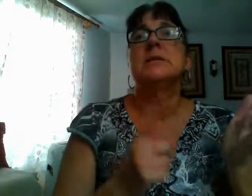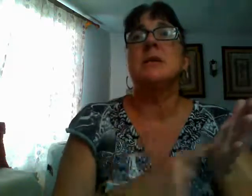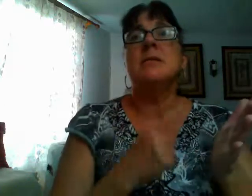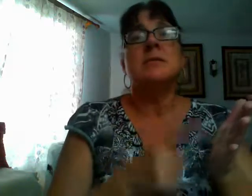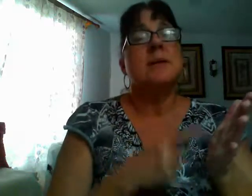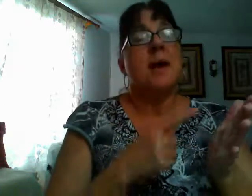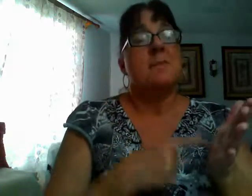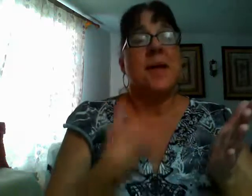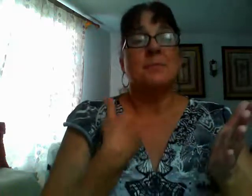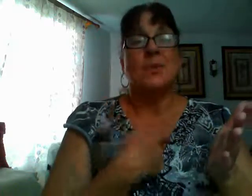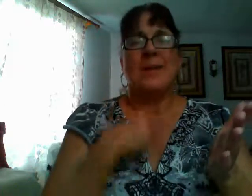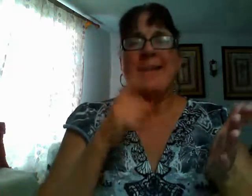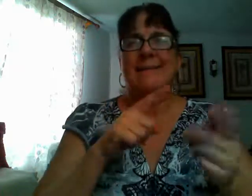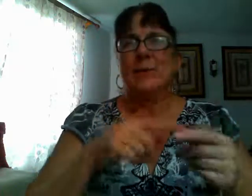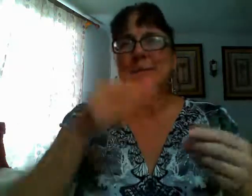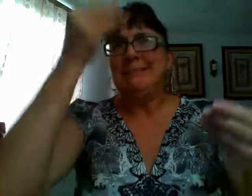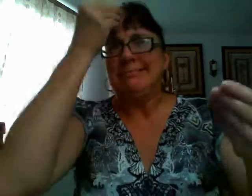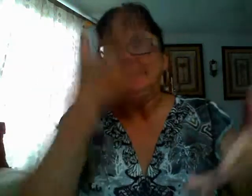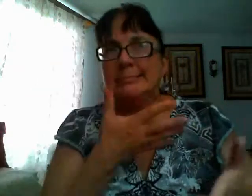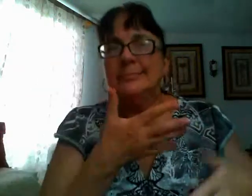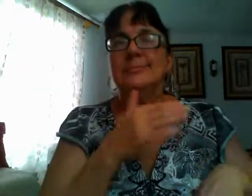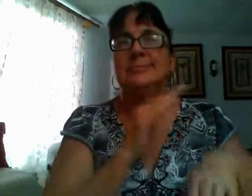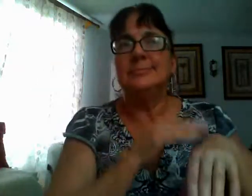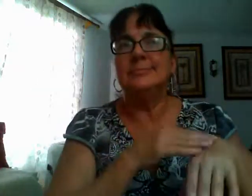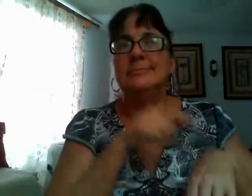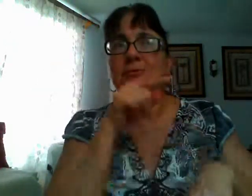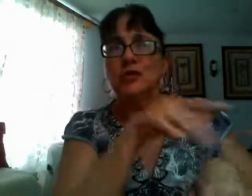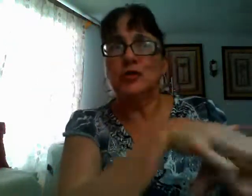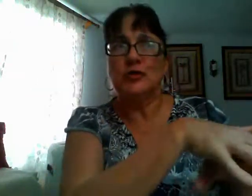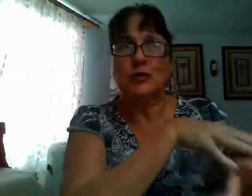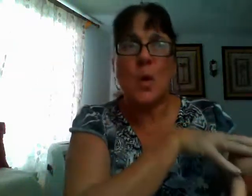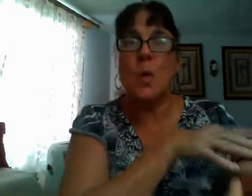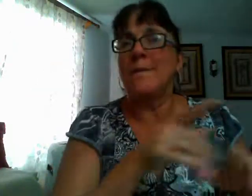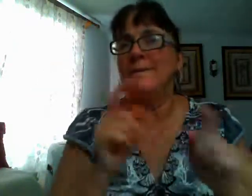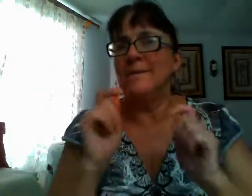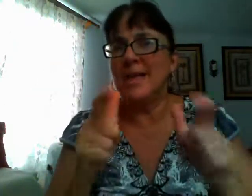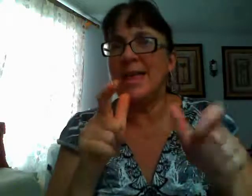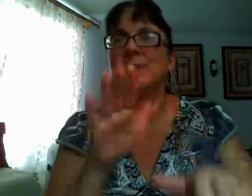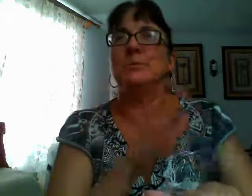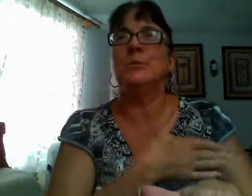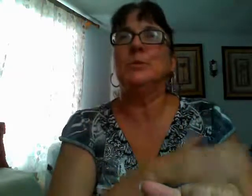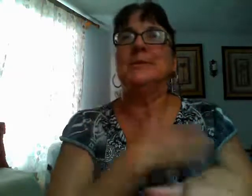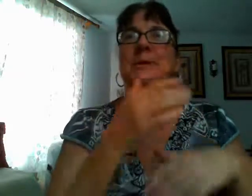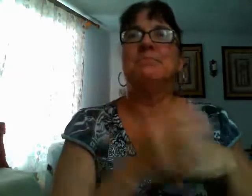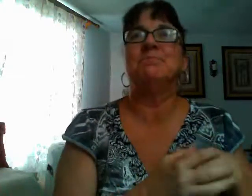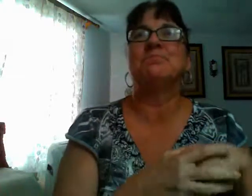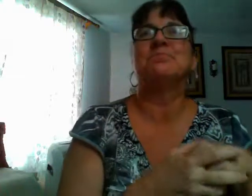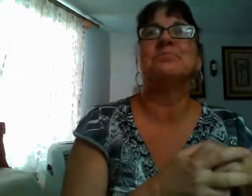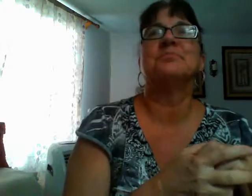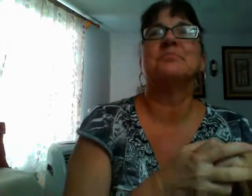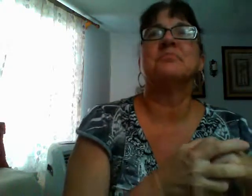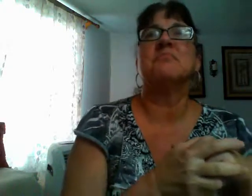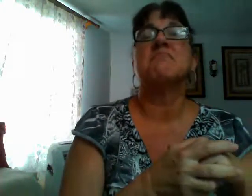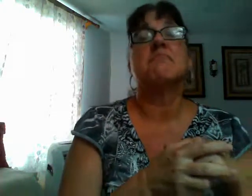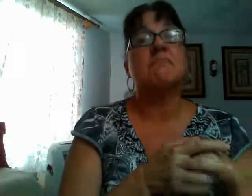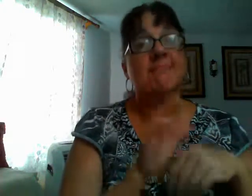Sometimes we may need to be informed if the music is the slow type or fast.